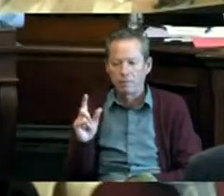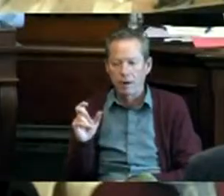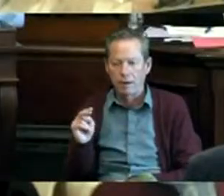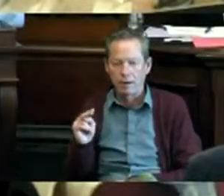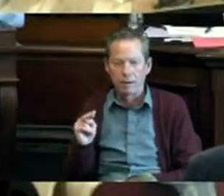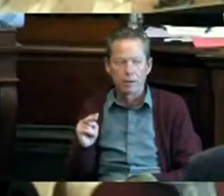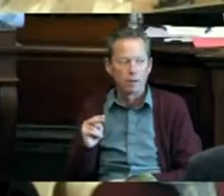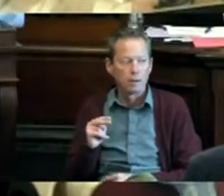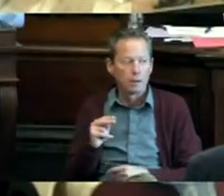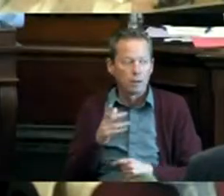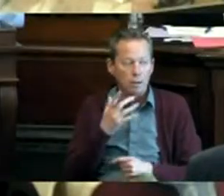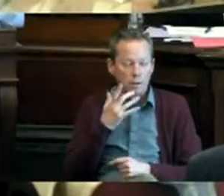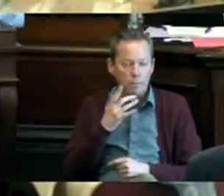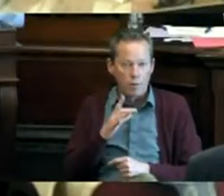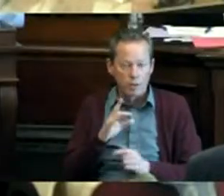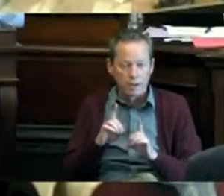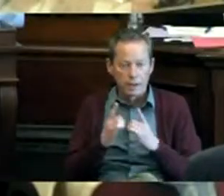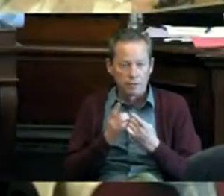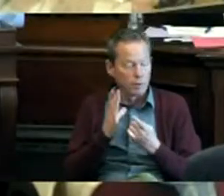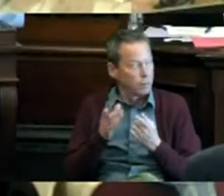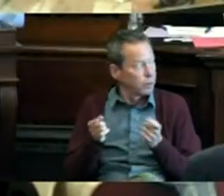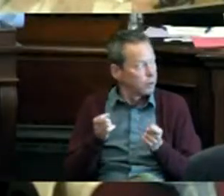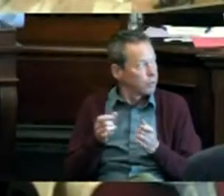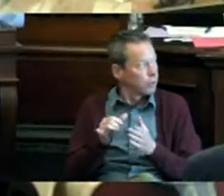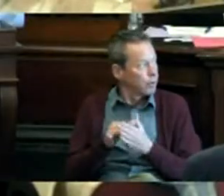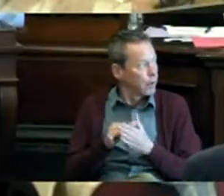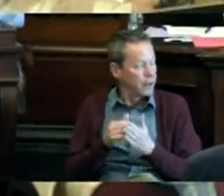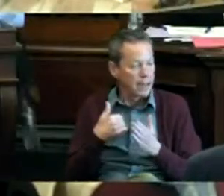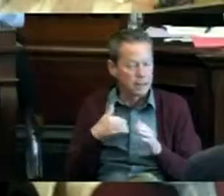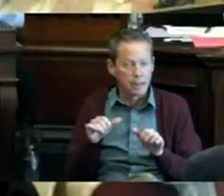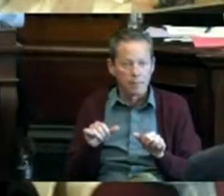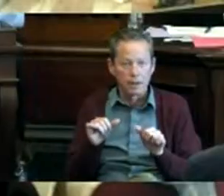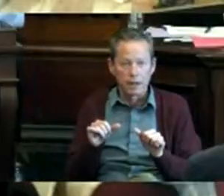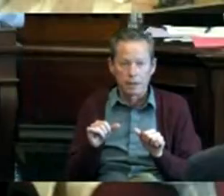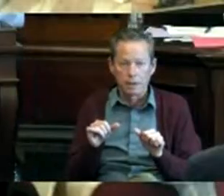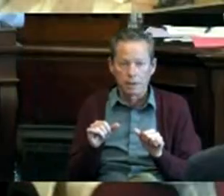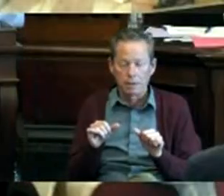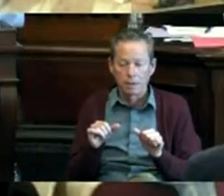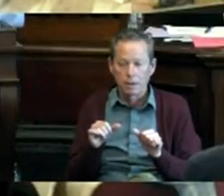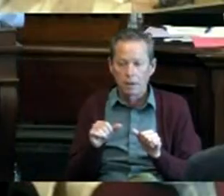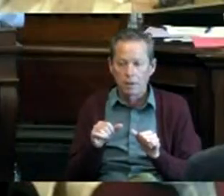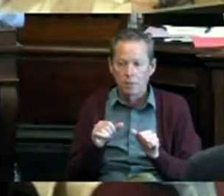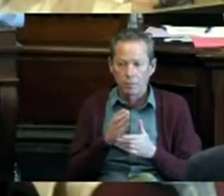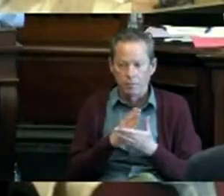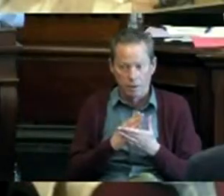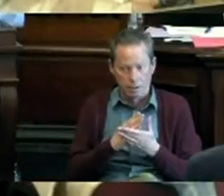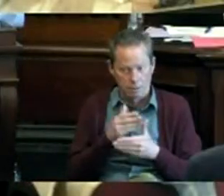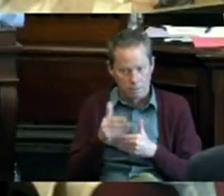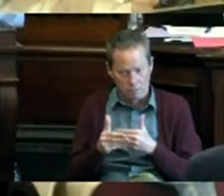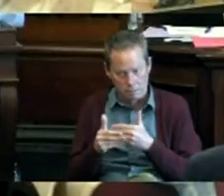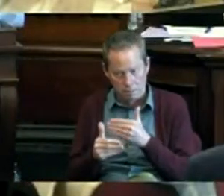there. The same issue would would occur with respect to Franklin. Fortunately, the